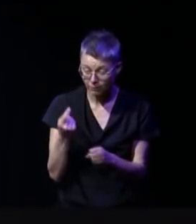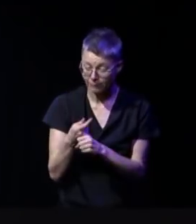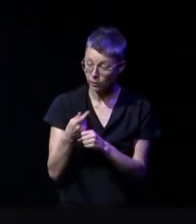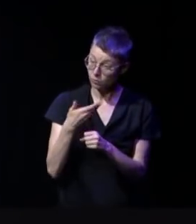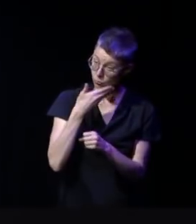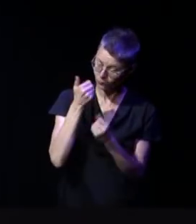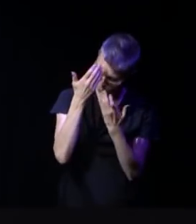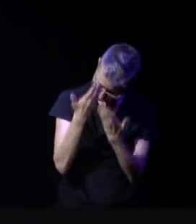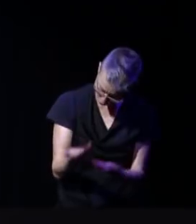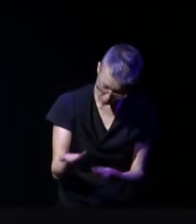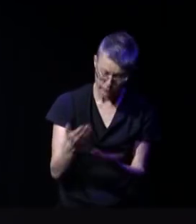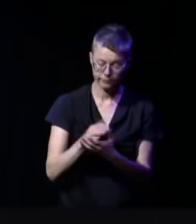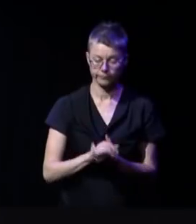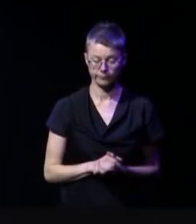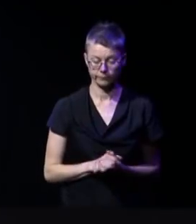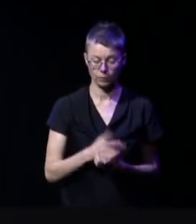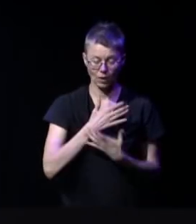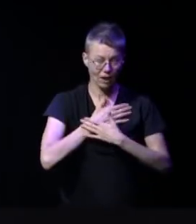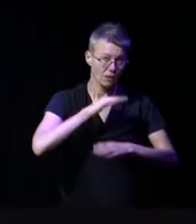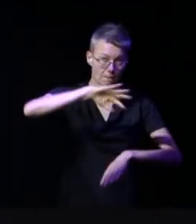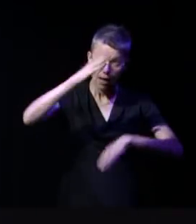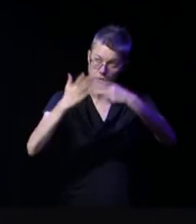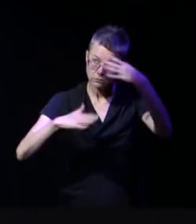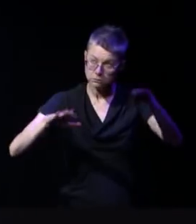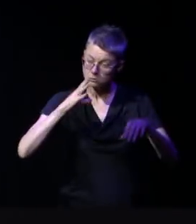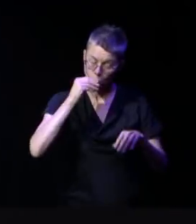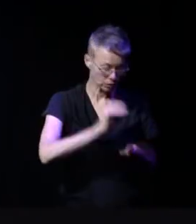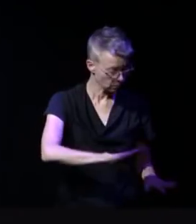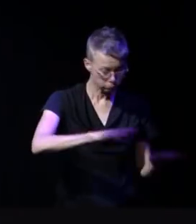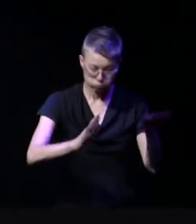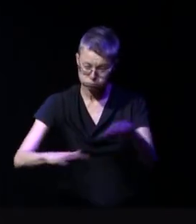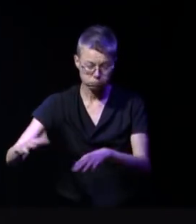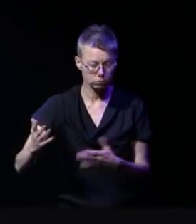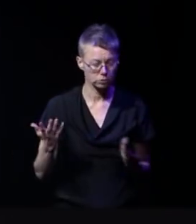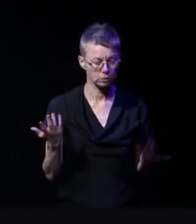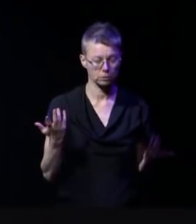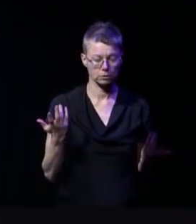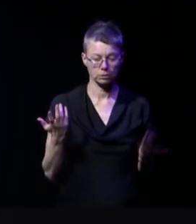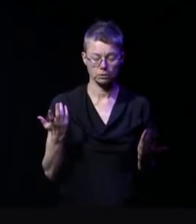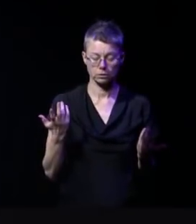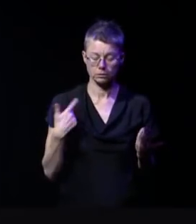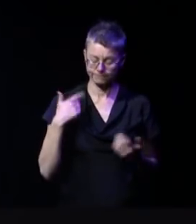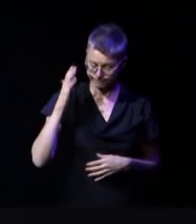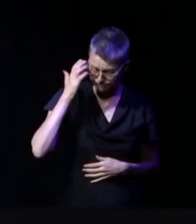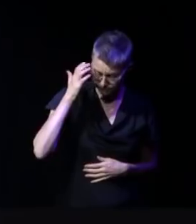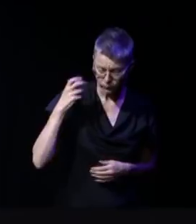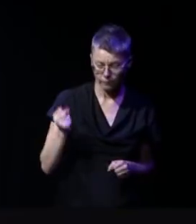We have an innate love of the mountains and the sea, an unbidden drive to create aesthetically rich works